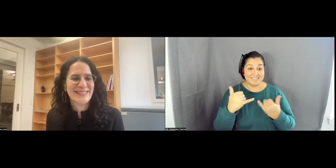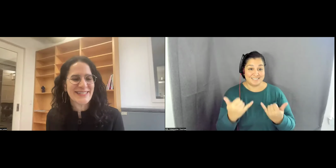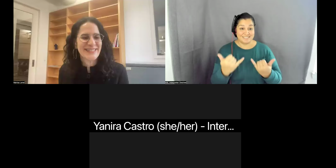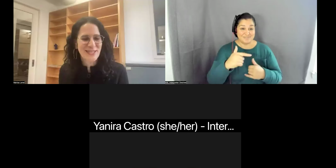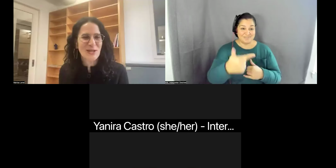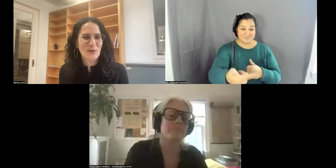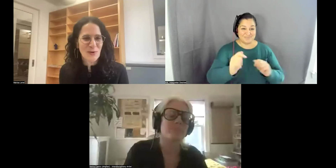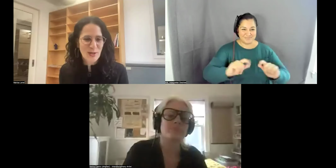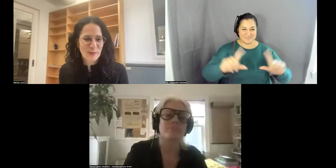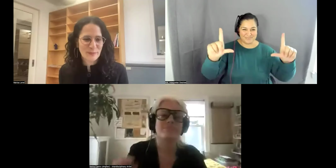discussing your work.